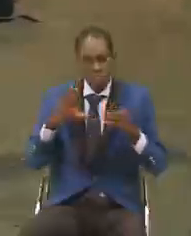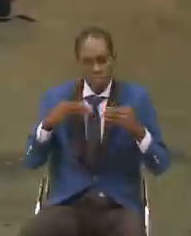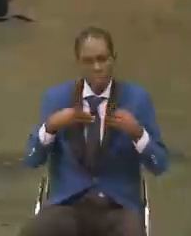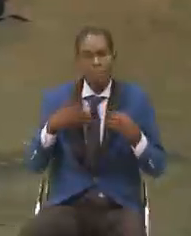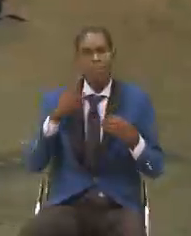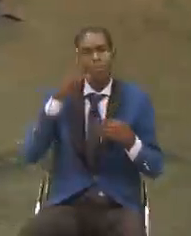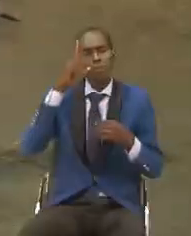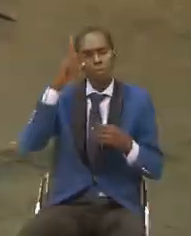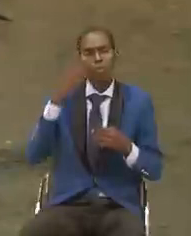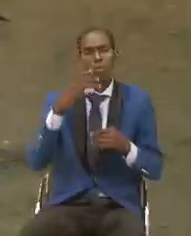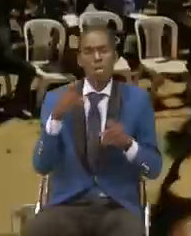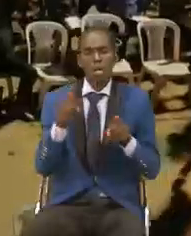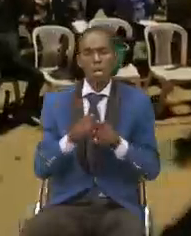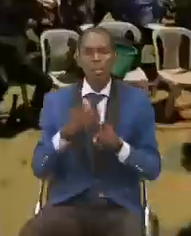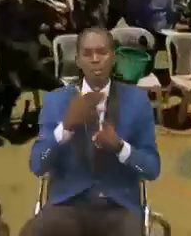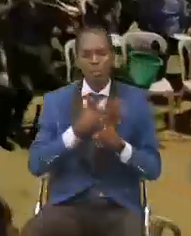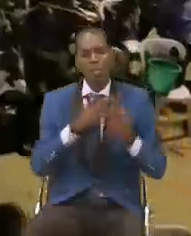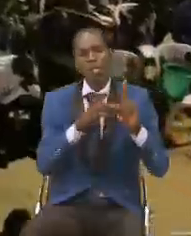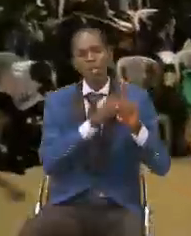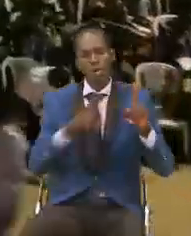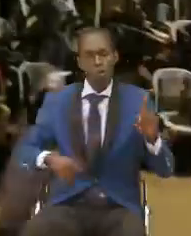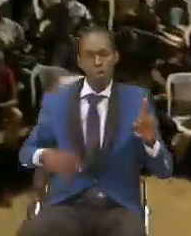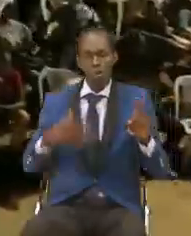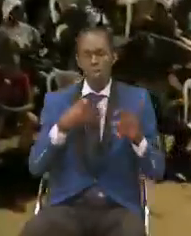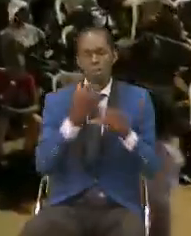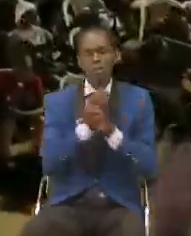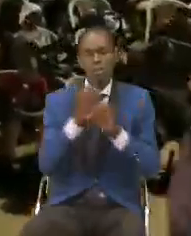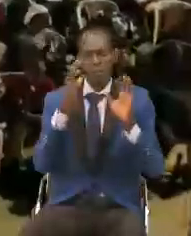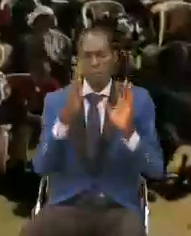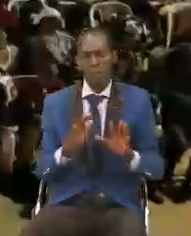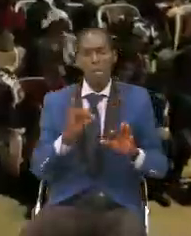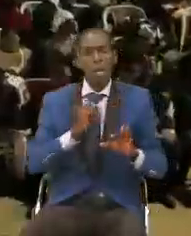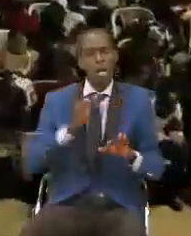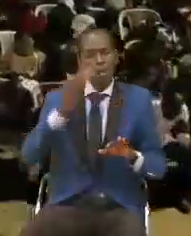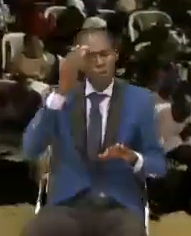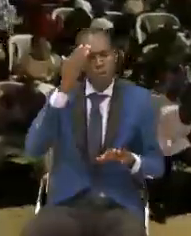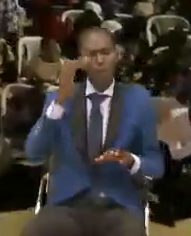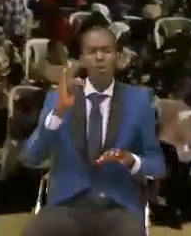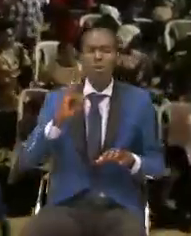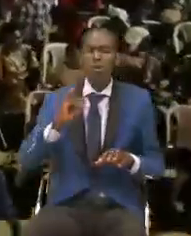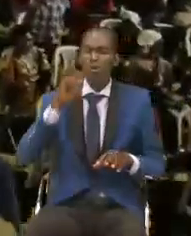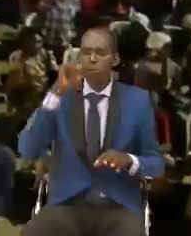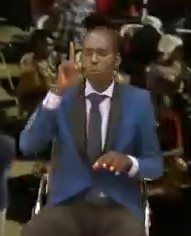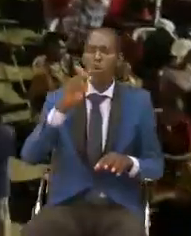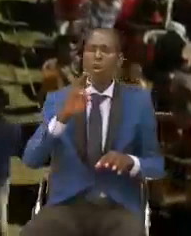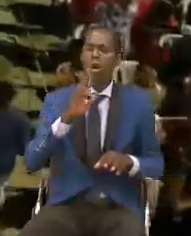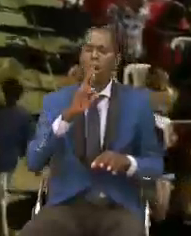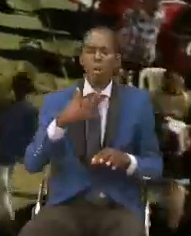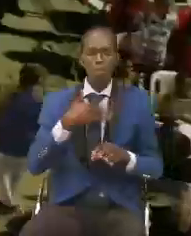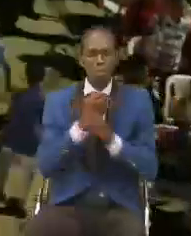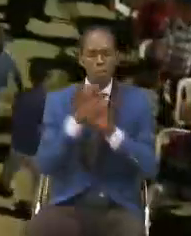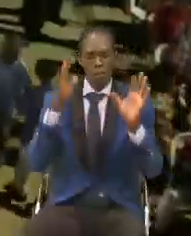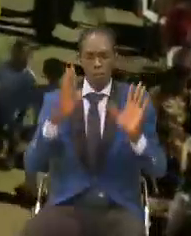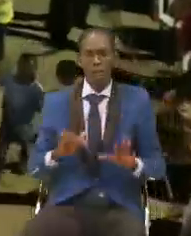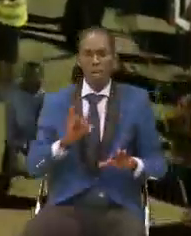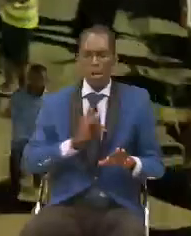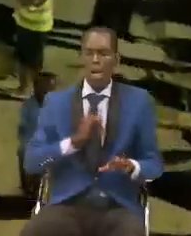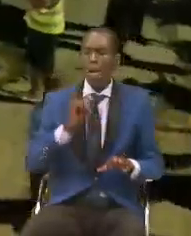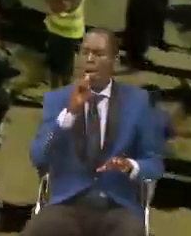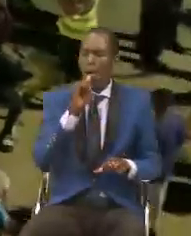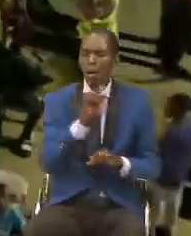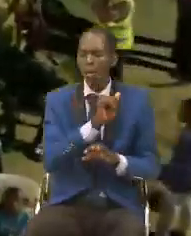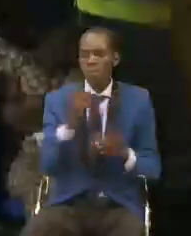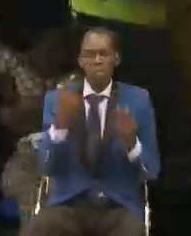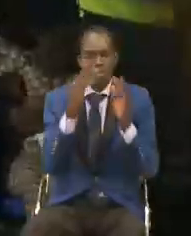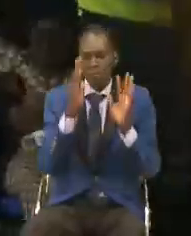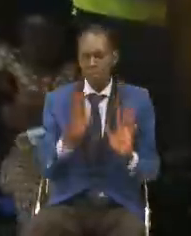and savior lord sage between you and the lord i know i am a sinner i don't have personal power to